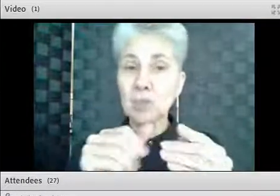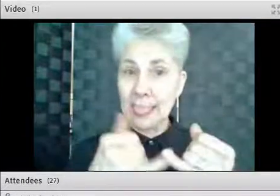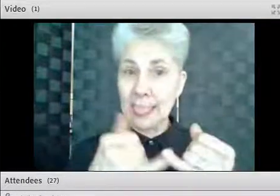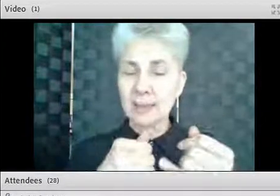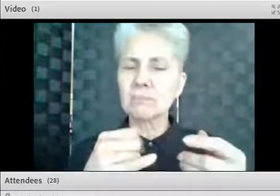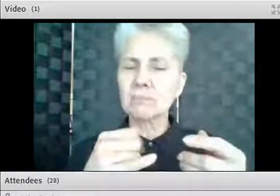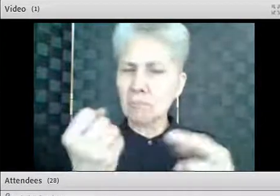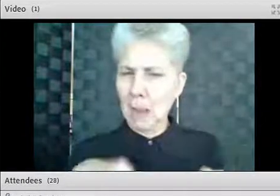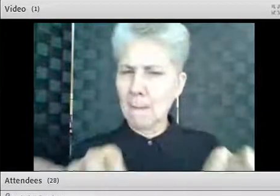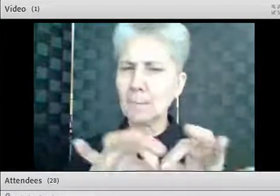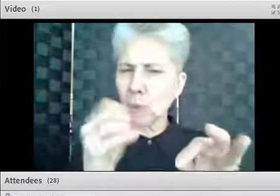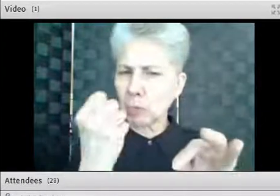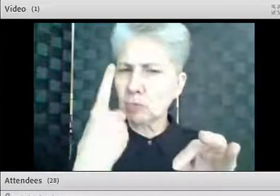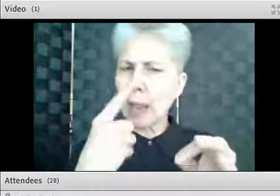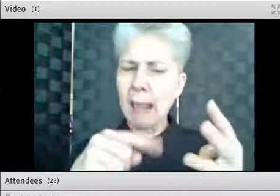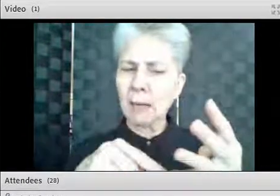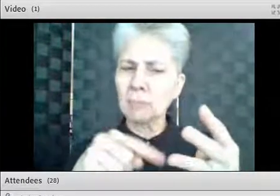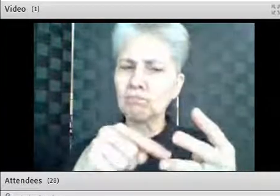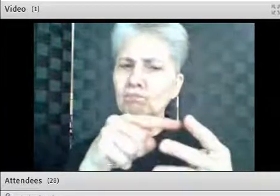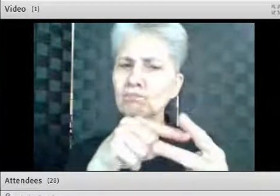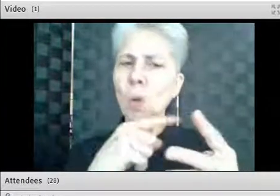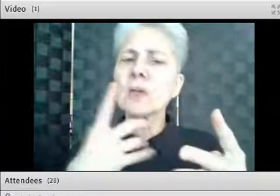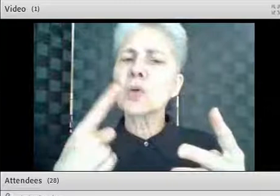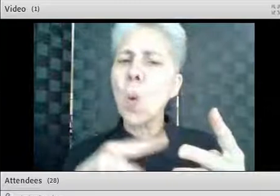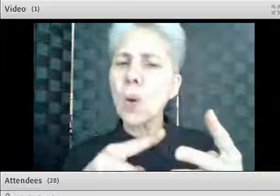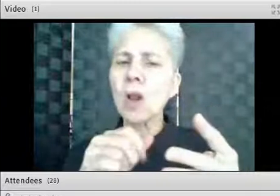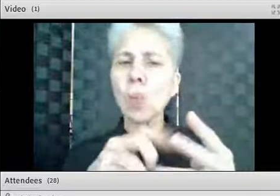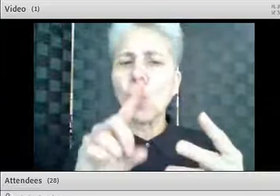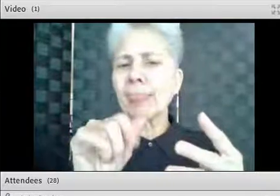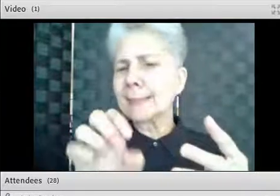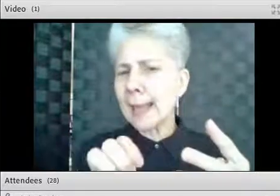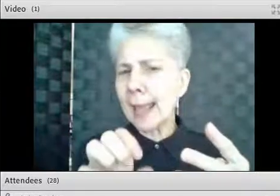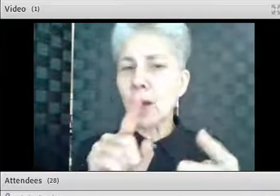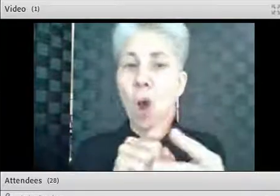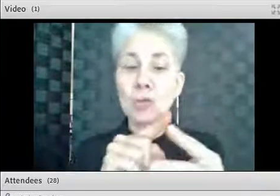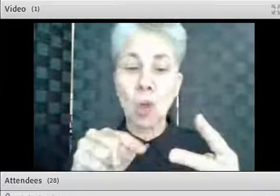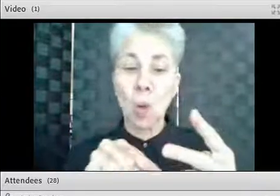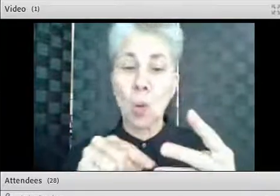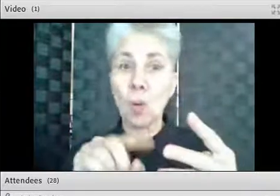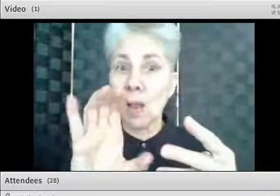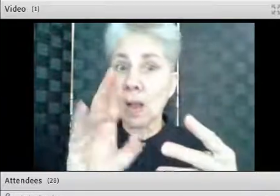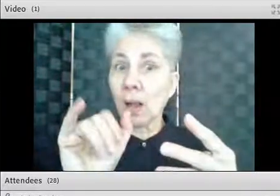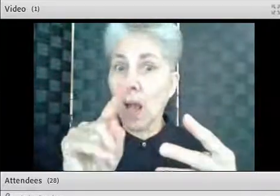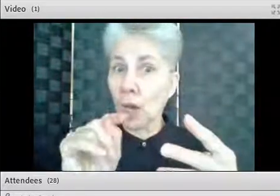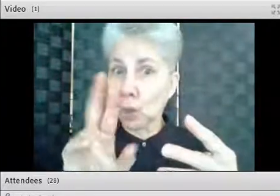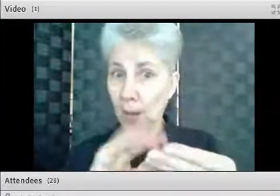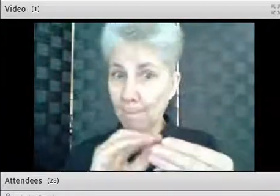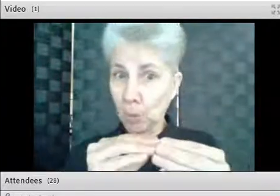you know, what's going on with the date as well as the Cutter numbers first so that you have a better understanding